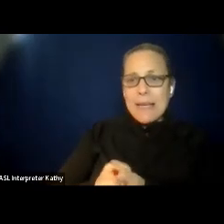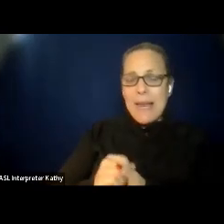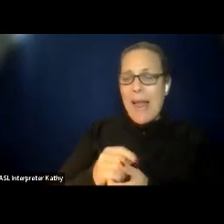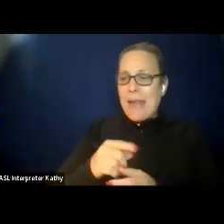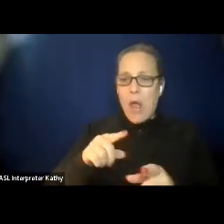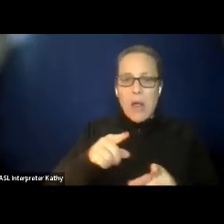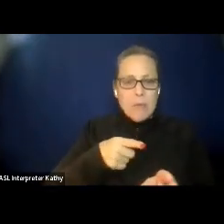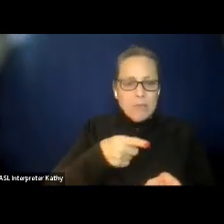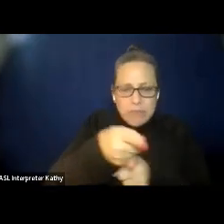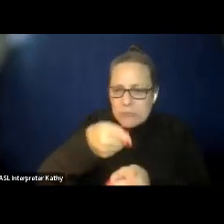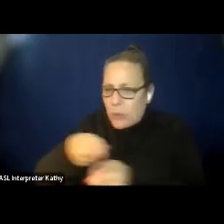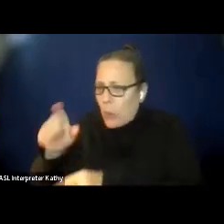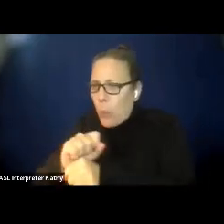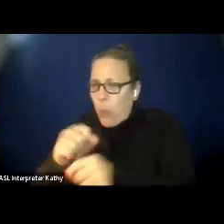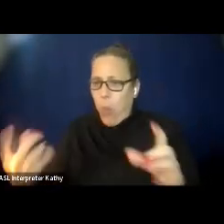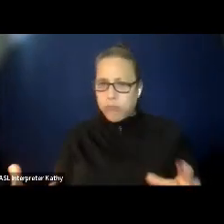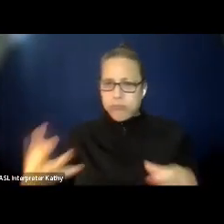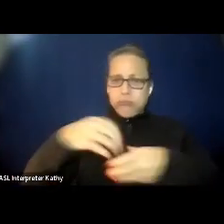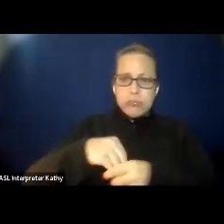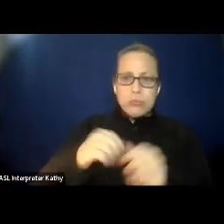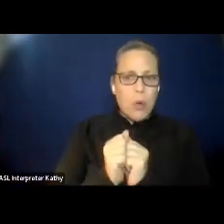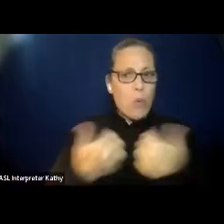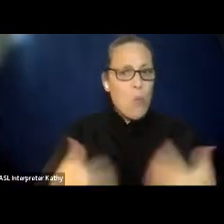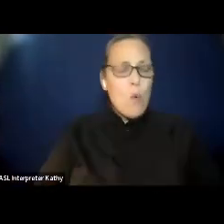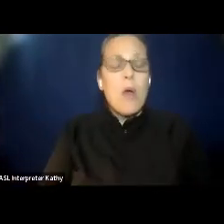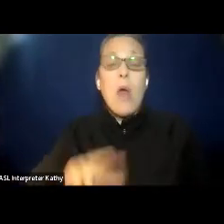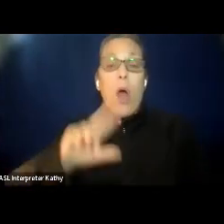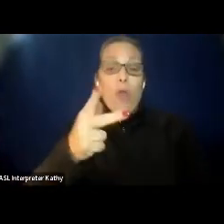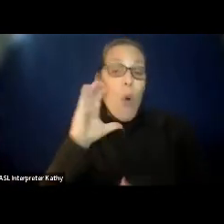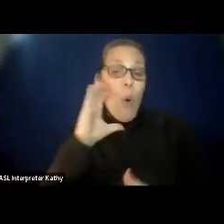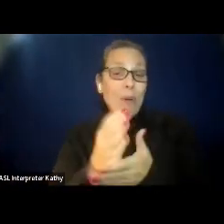artists and adds sounds to their work in a really unique, collaborative